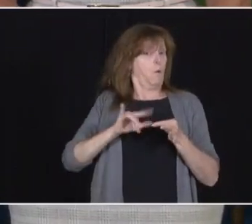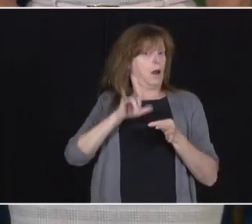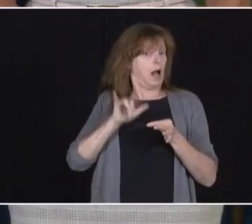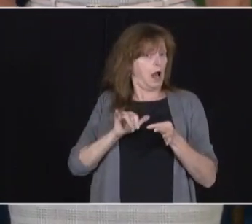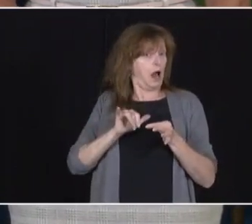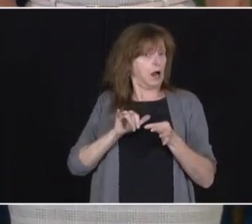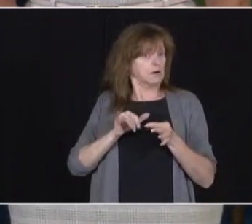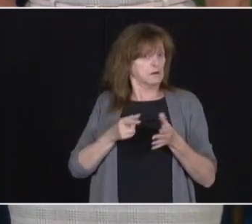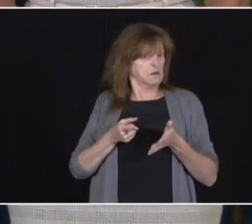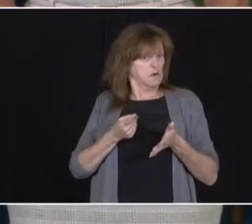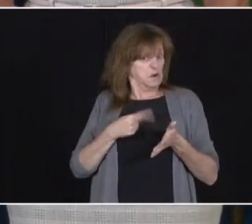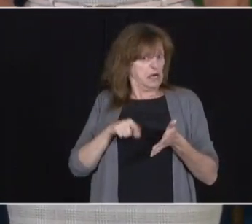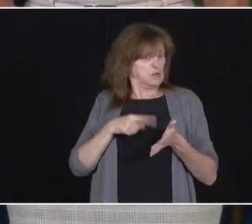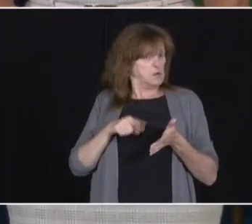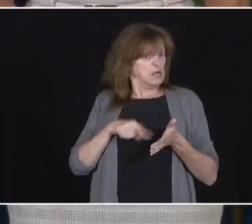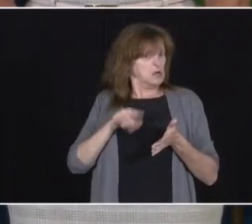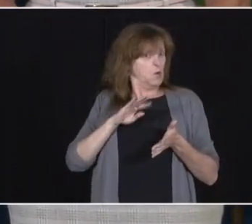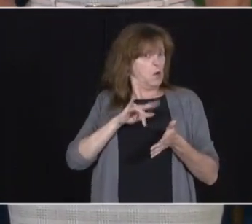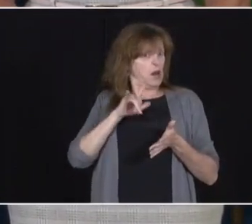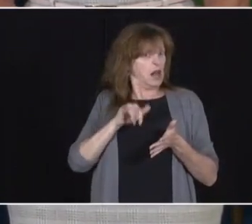We are a week away from July.